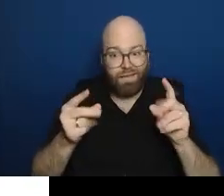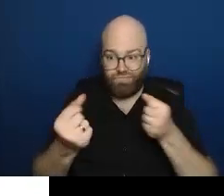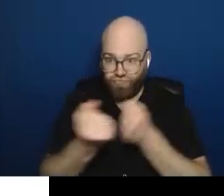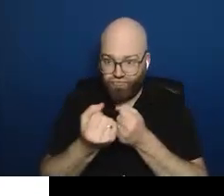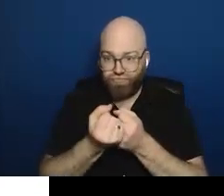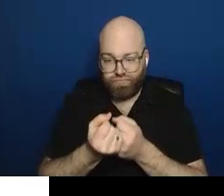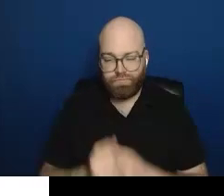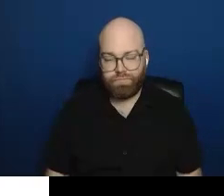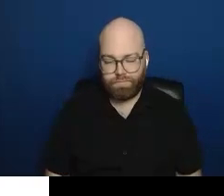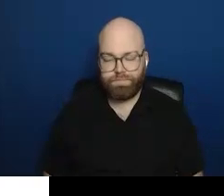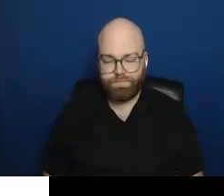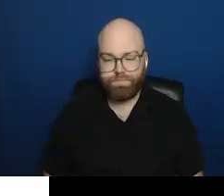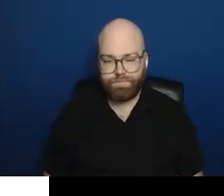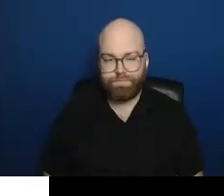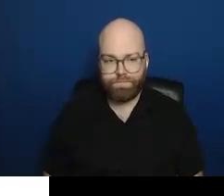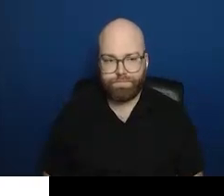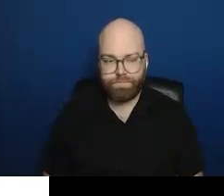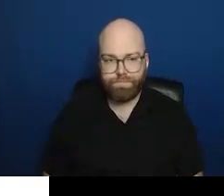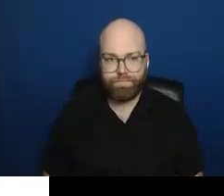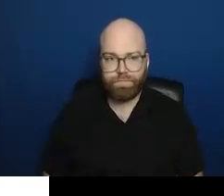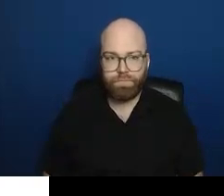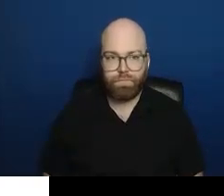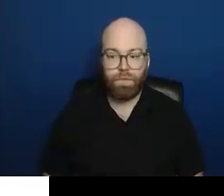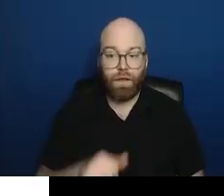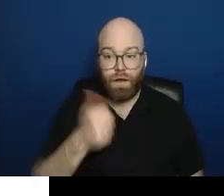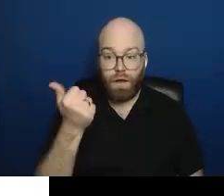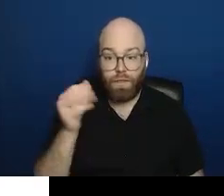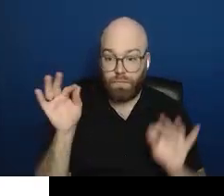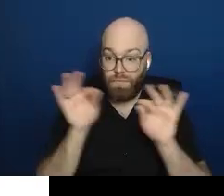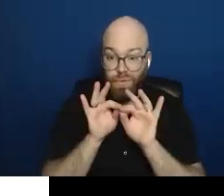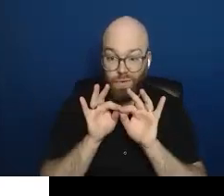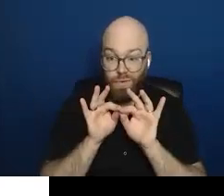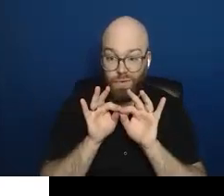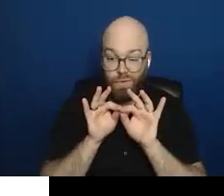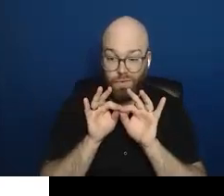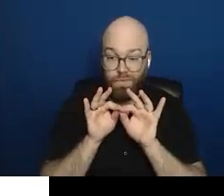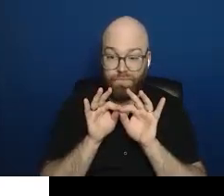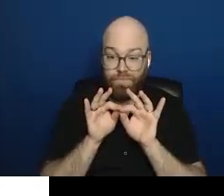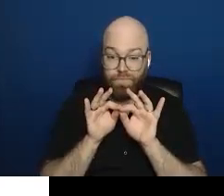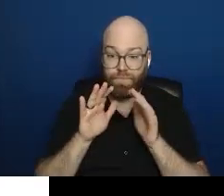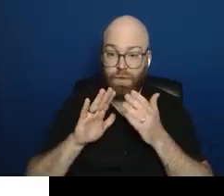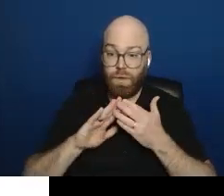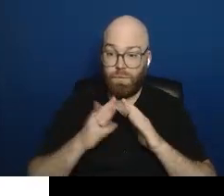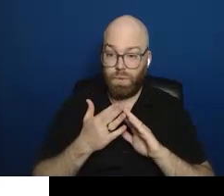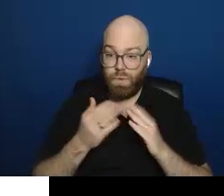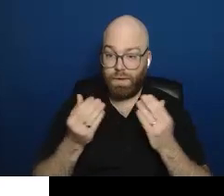Now, another thing that I think is very important, especially on our community campuses, is talk to,